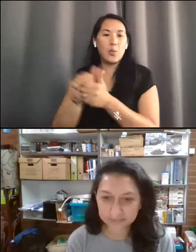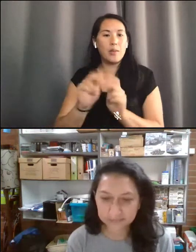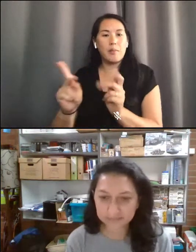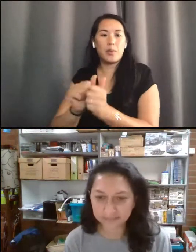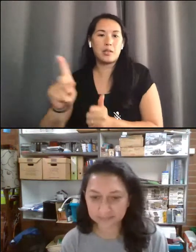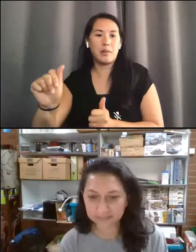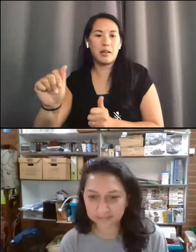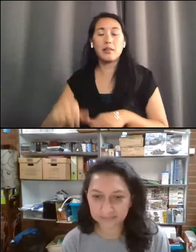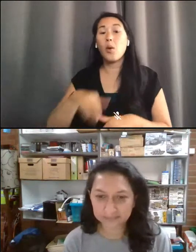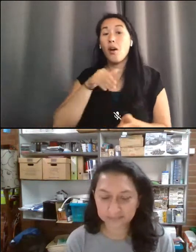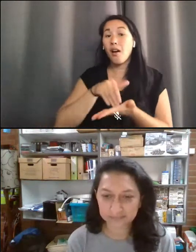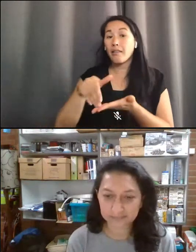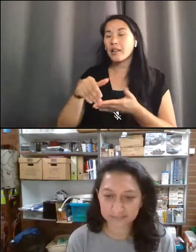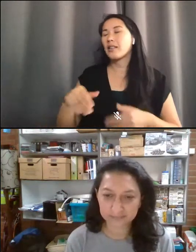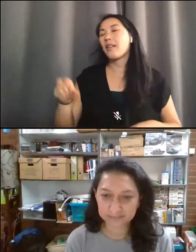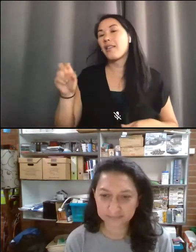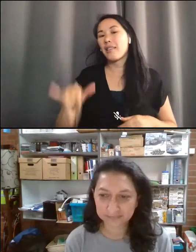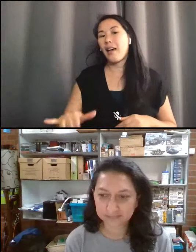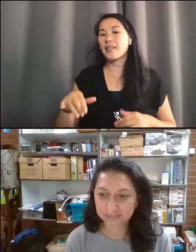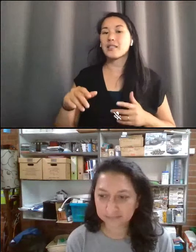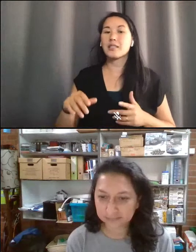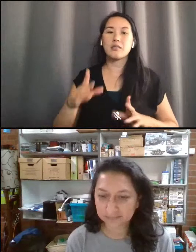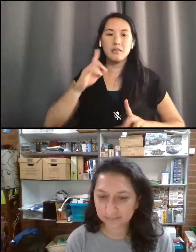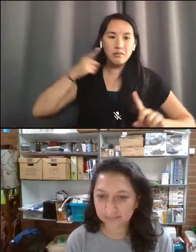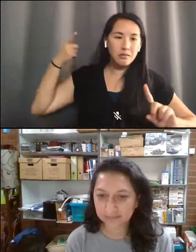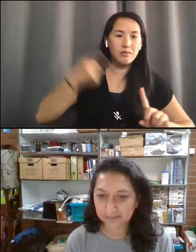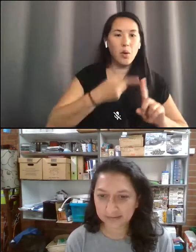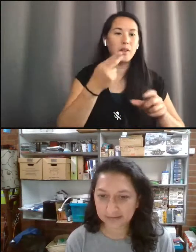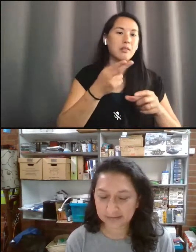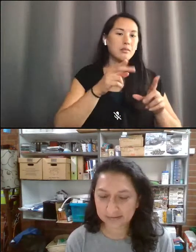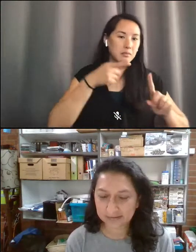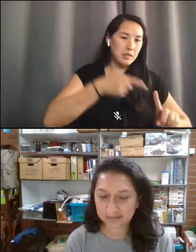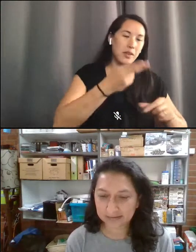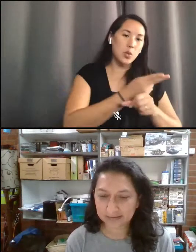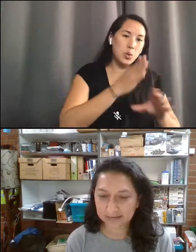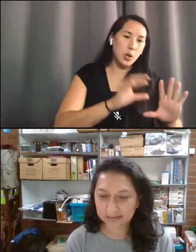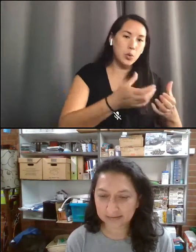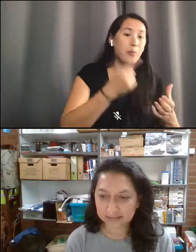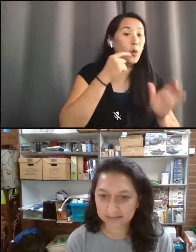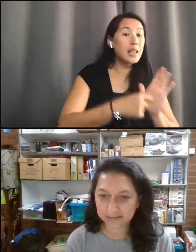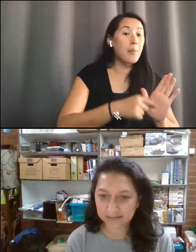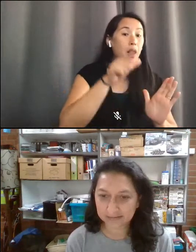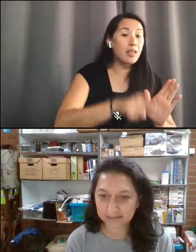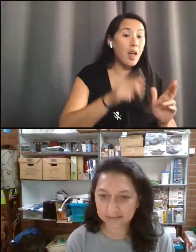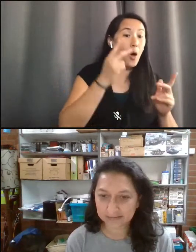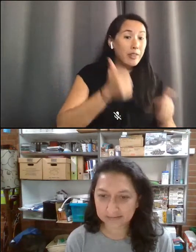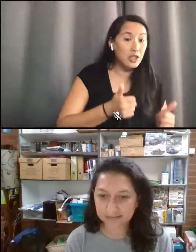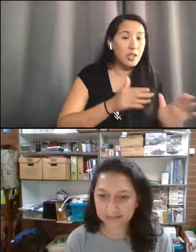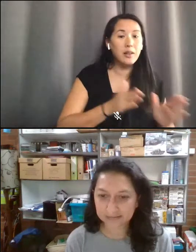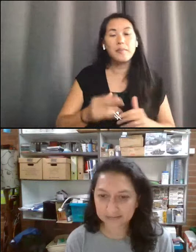oftentimes it focuses on specific user groups so low vision or people who are blind or people have